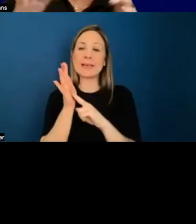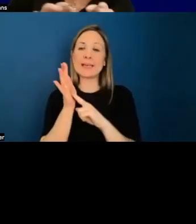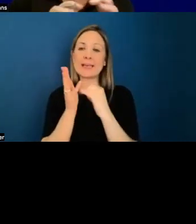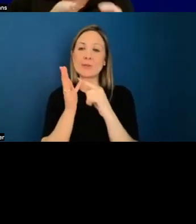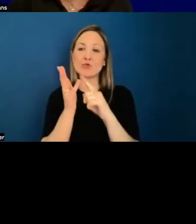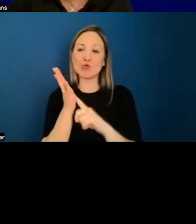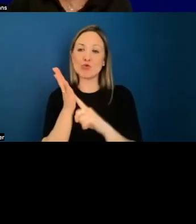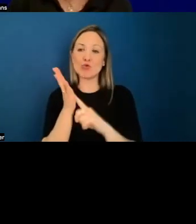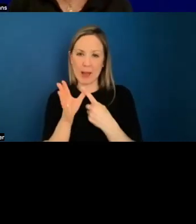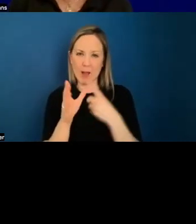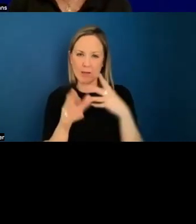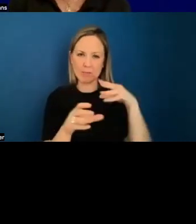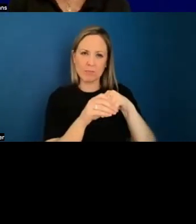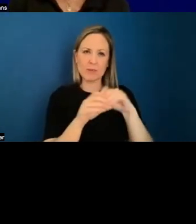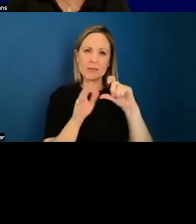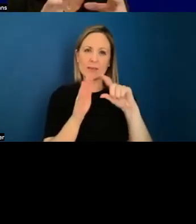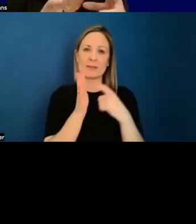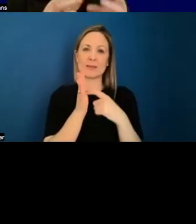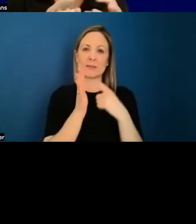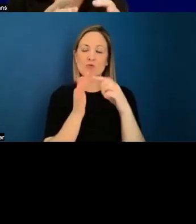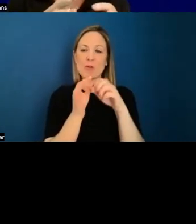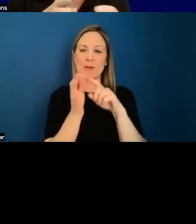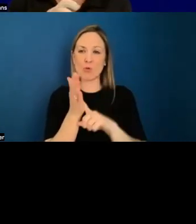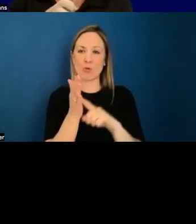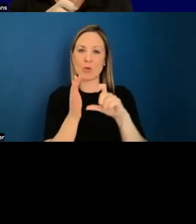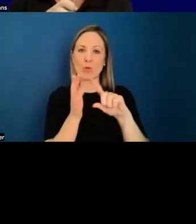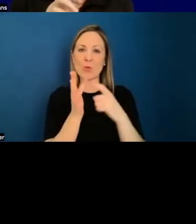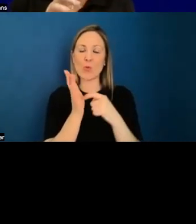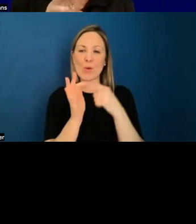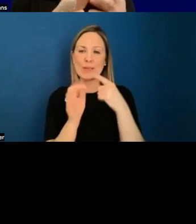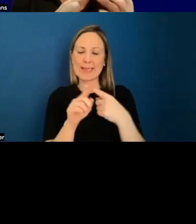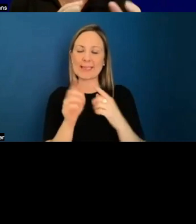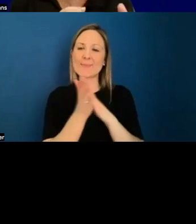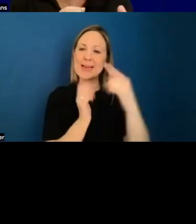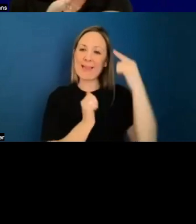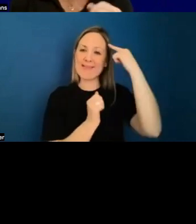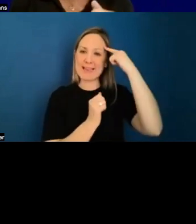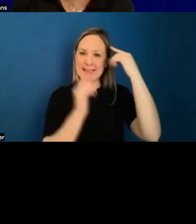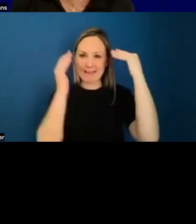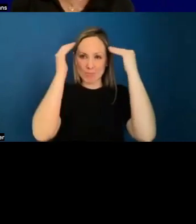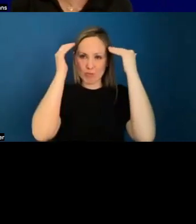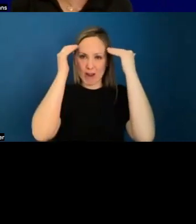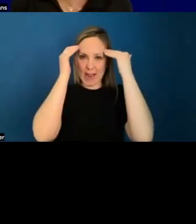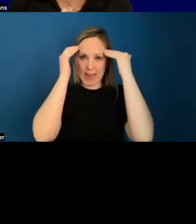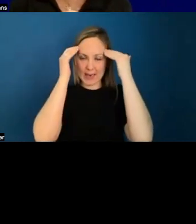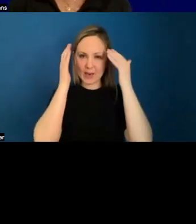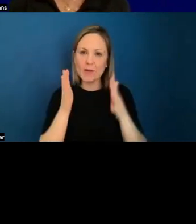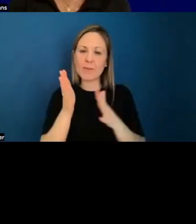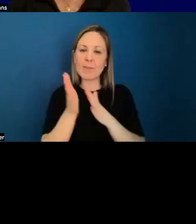the cerebral cortex is the thinking brain. It is constantly mapping our body state to maintain